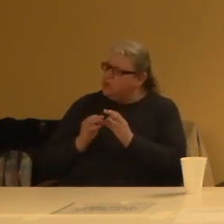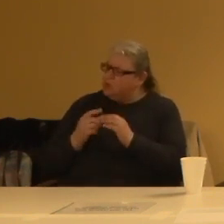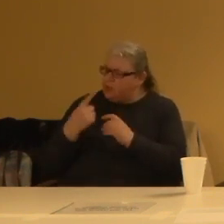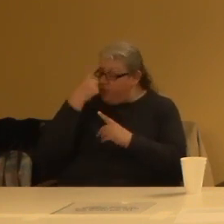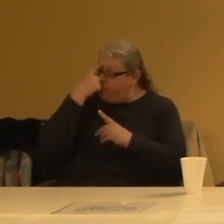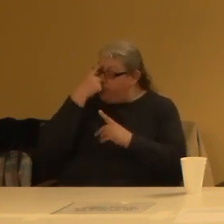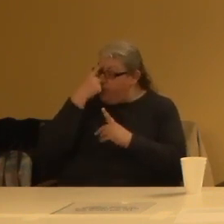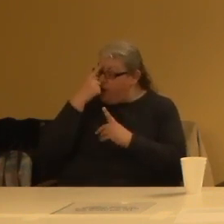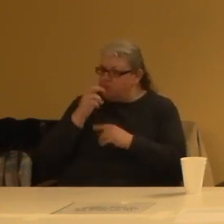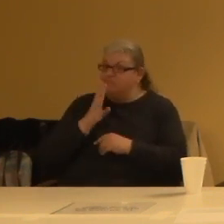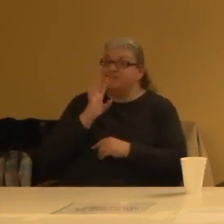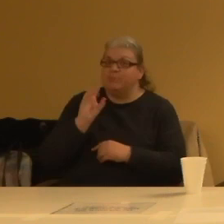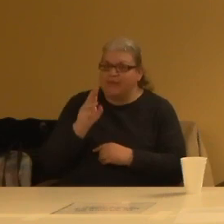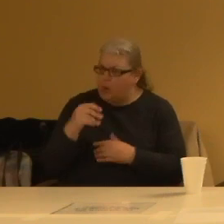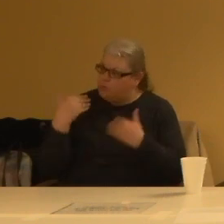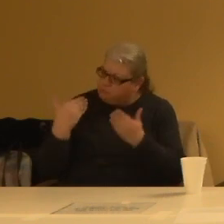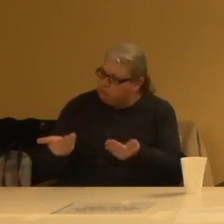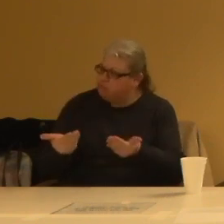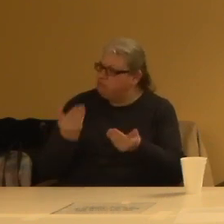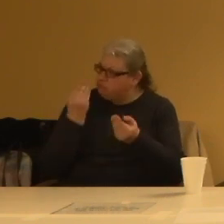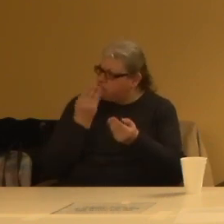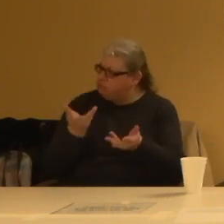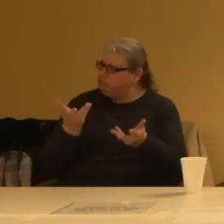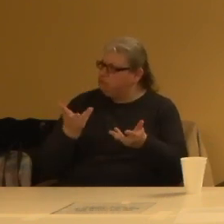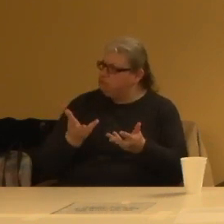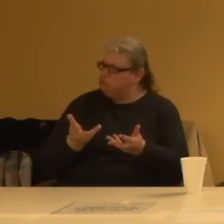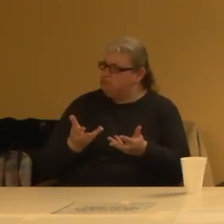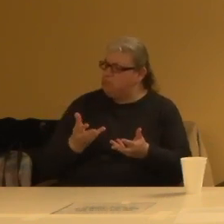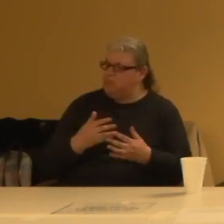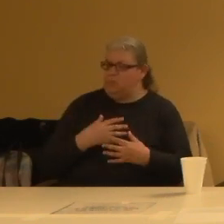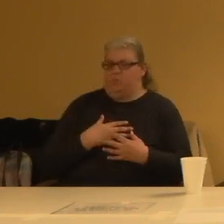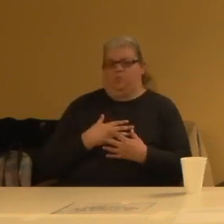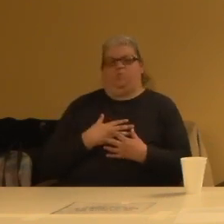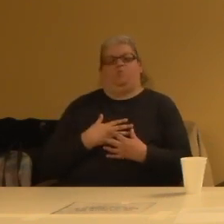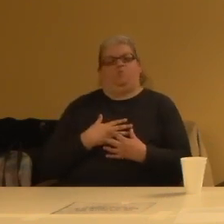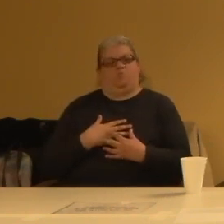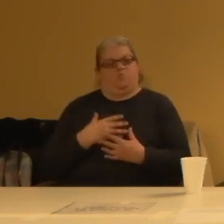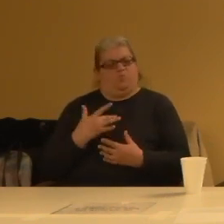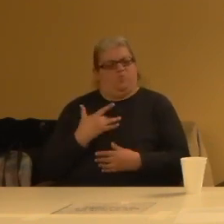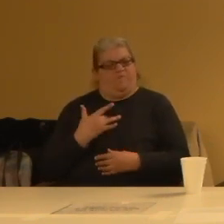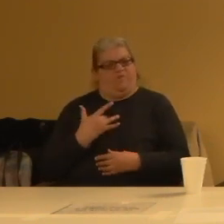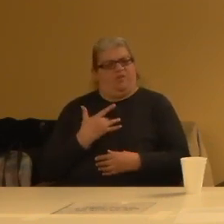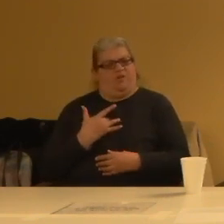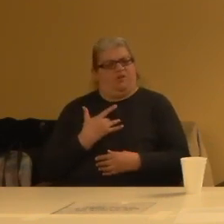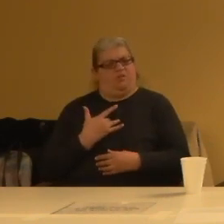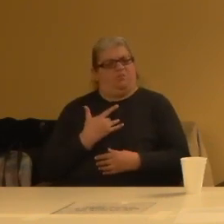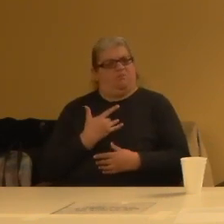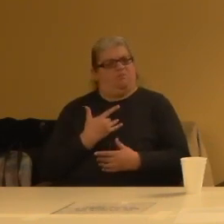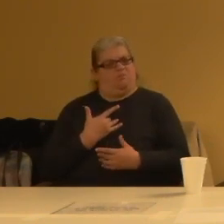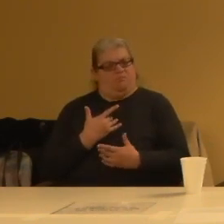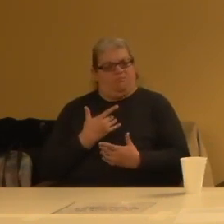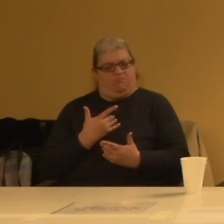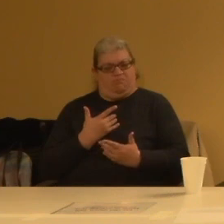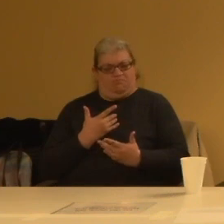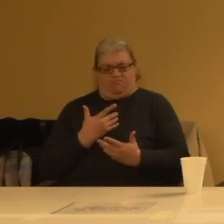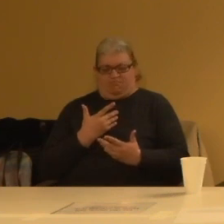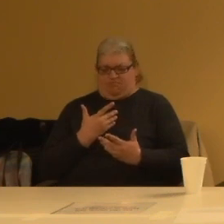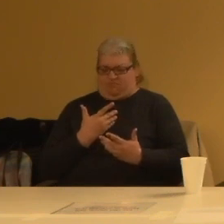And I feel like that invitation was really important for me to just feel comfortable, like being there,